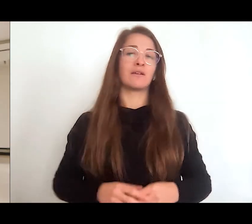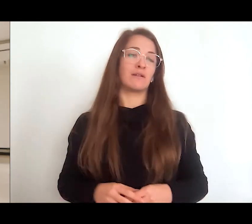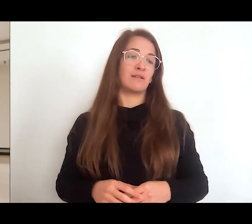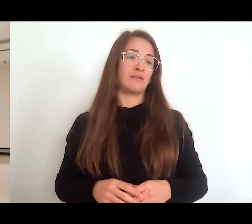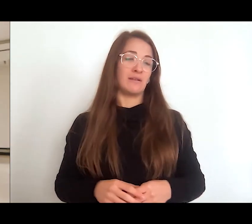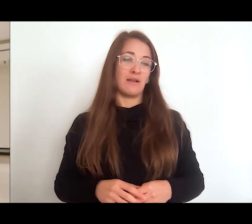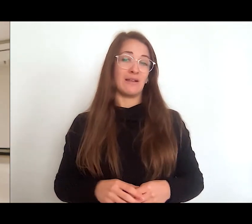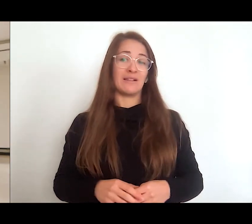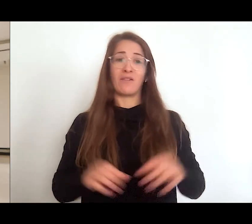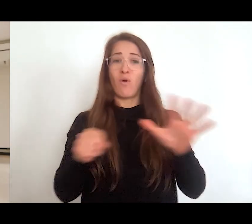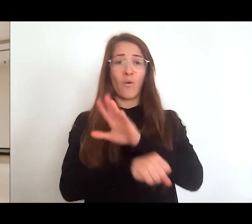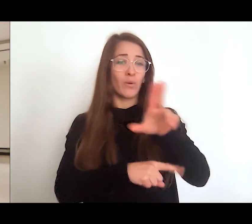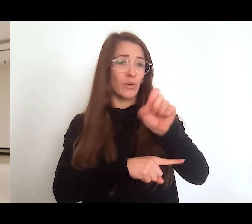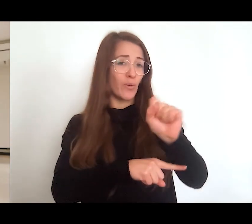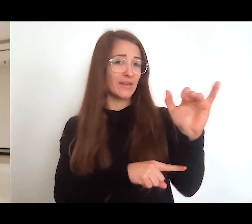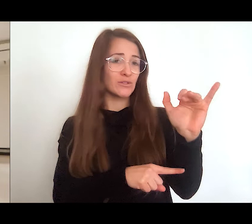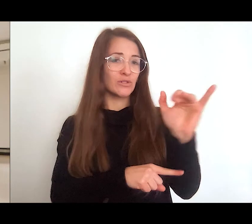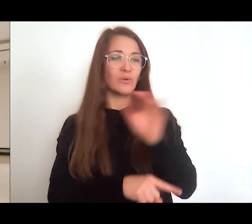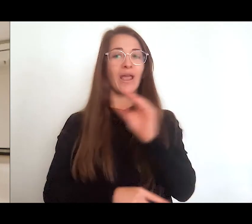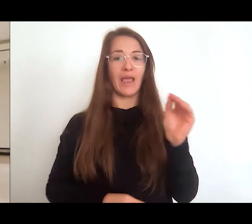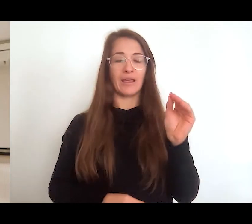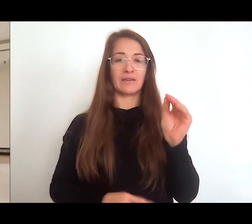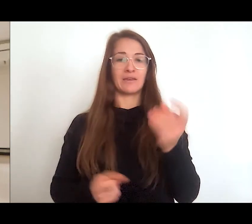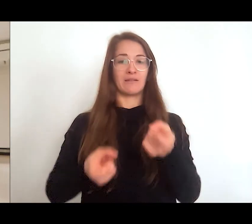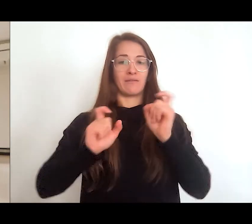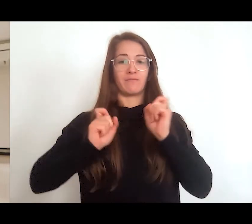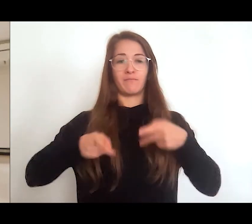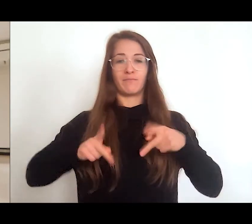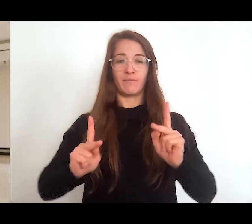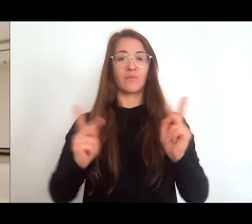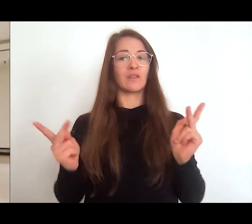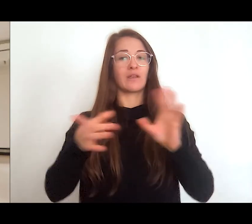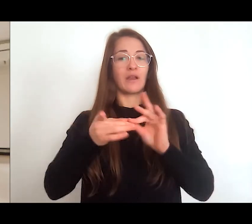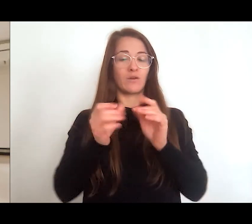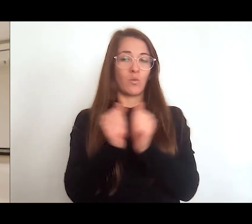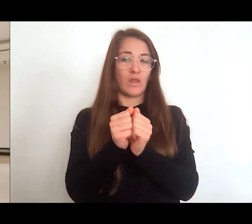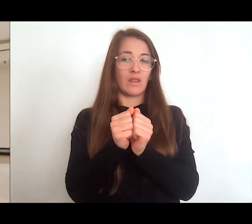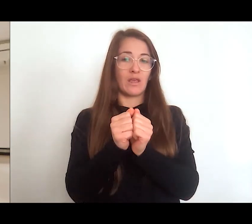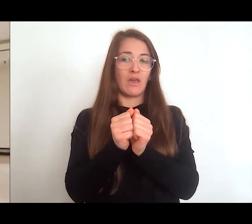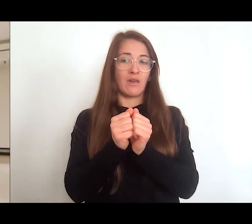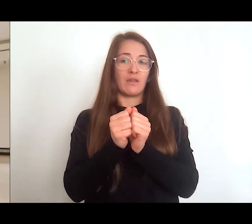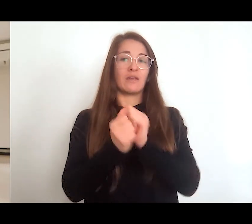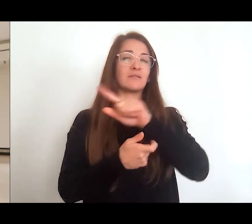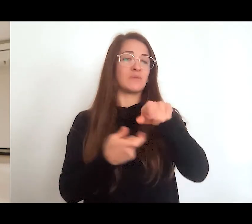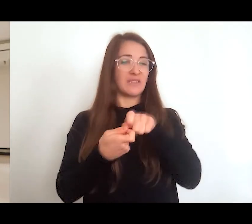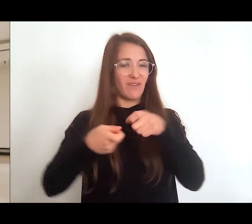TO CONNECT WITH PEOPLE AROUND THE WORLD, CERTAINLY ACROSS THE COUNTRY. AND IT ALSO GAVE US THE